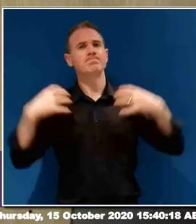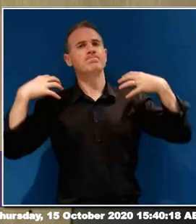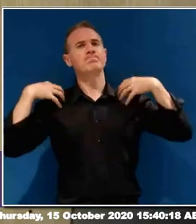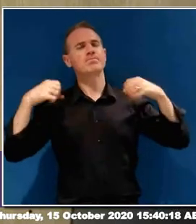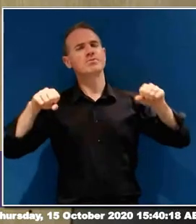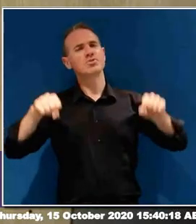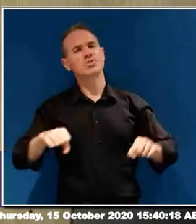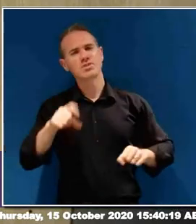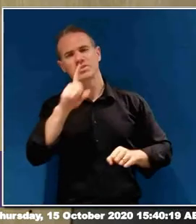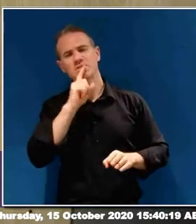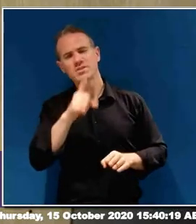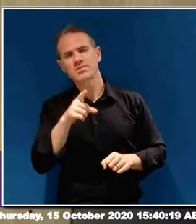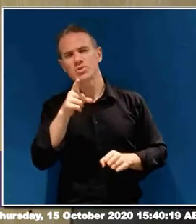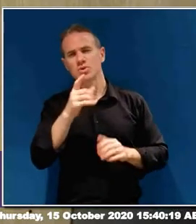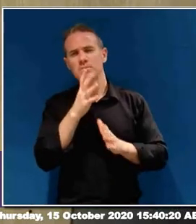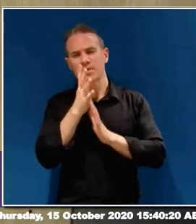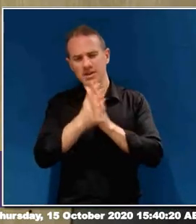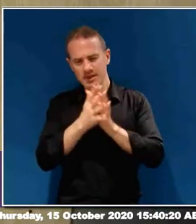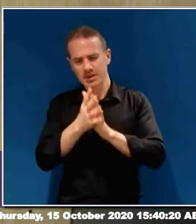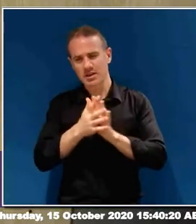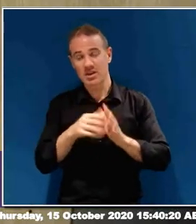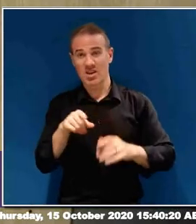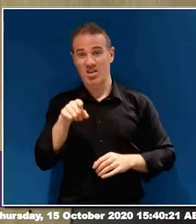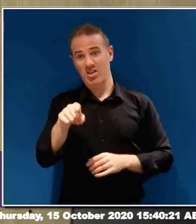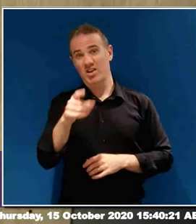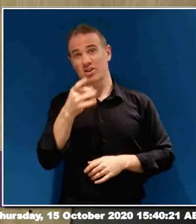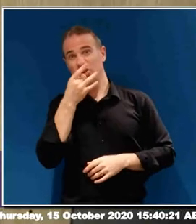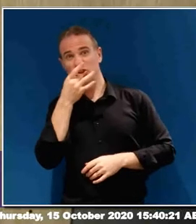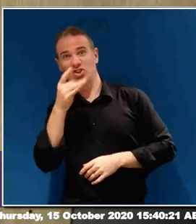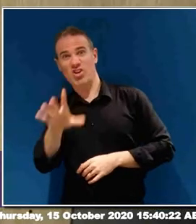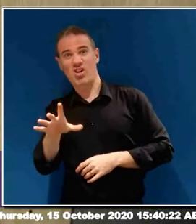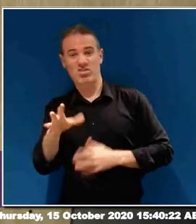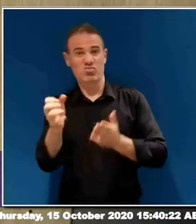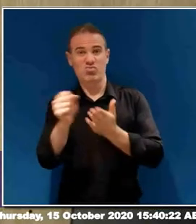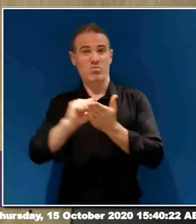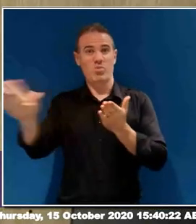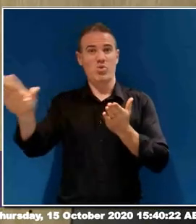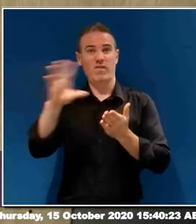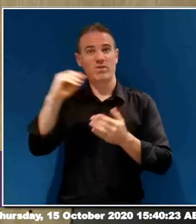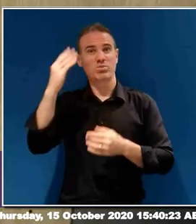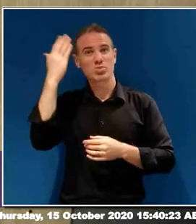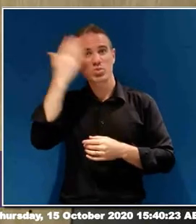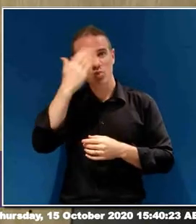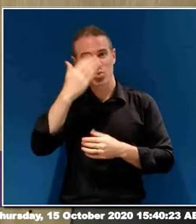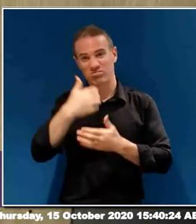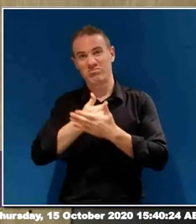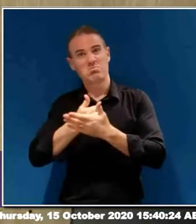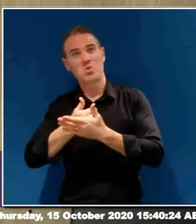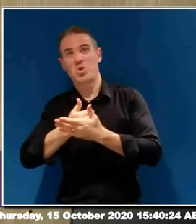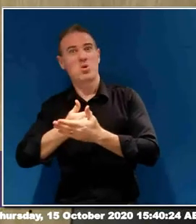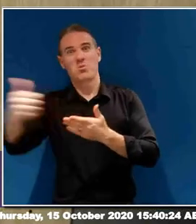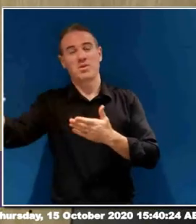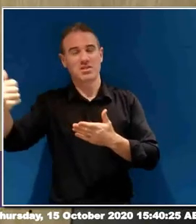school, whether for a specific period or permanently, is expressly put on the basis